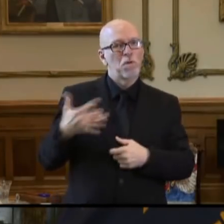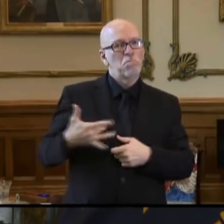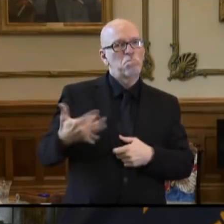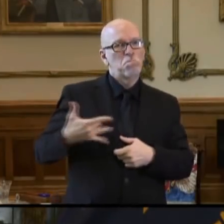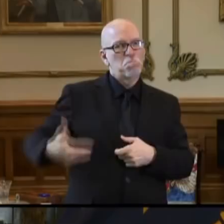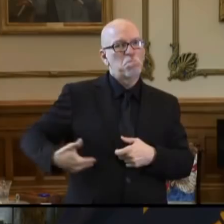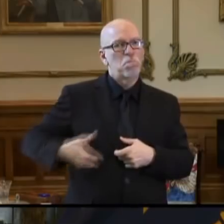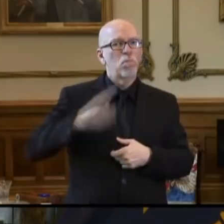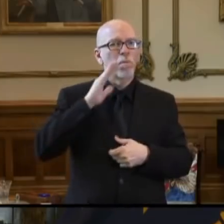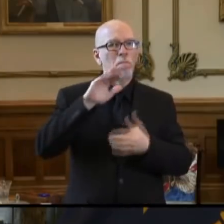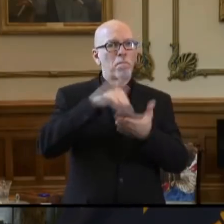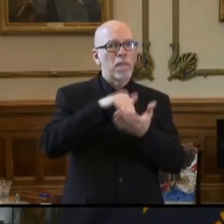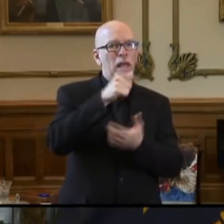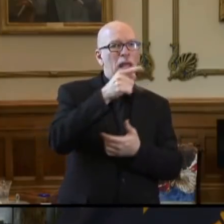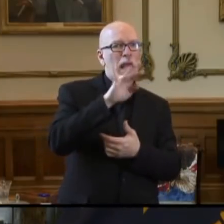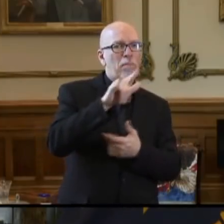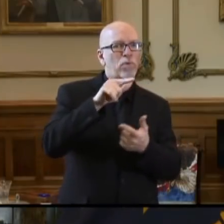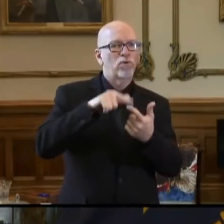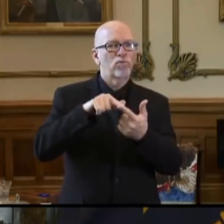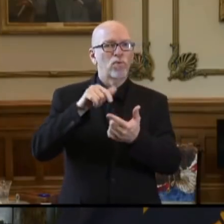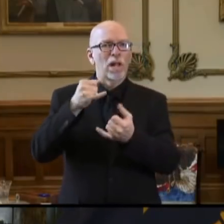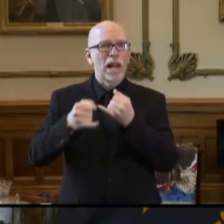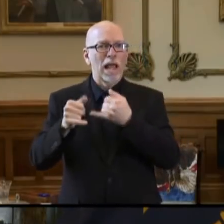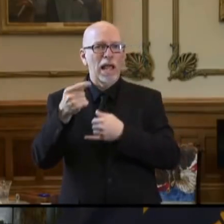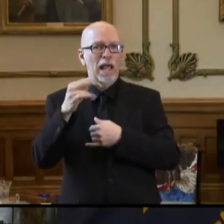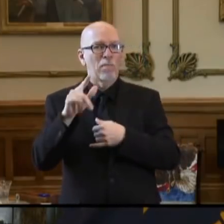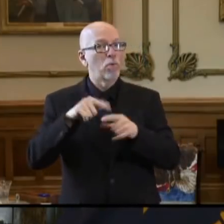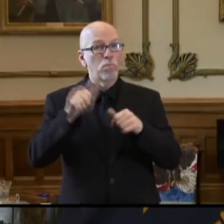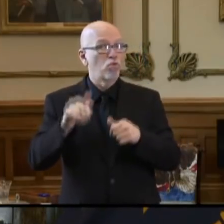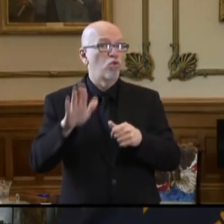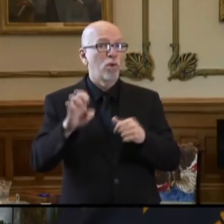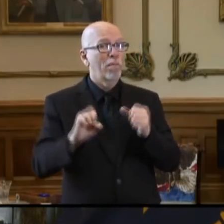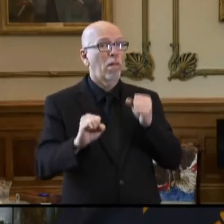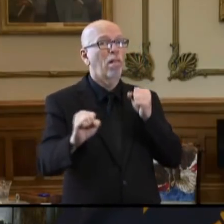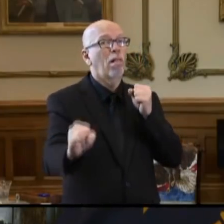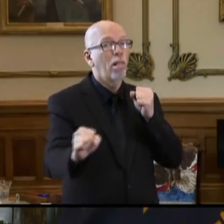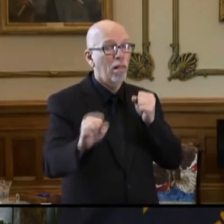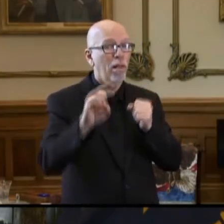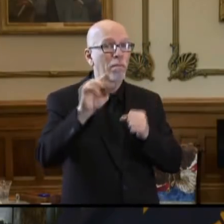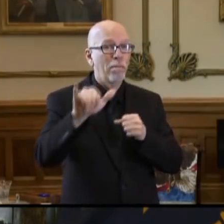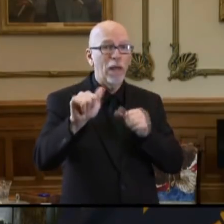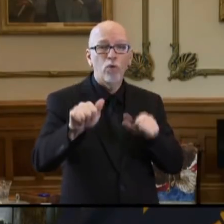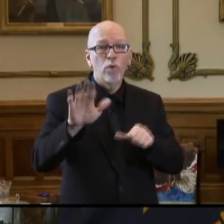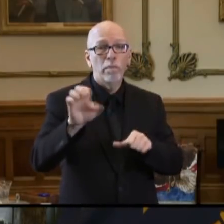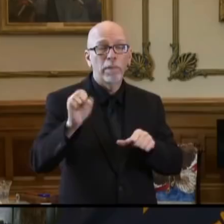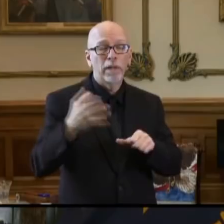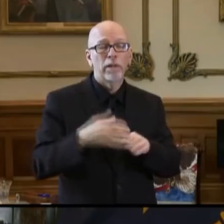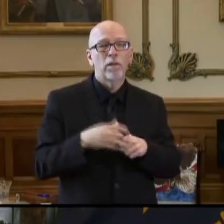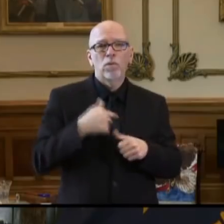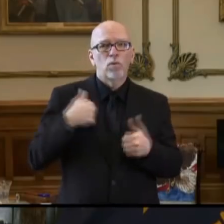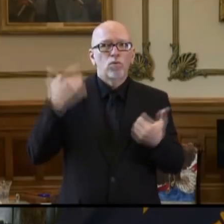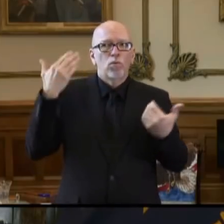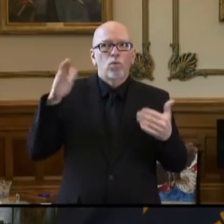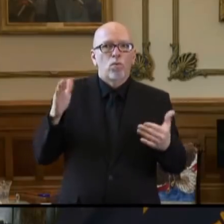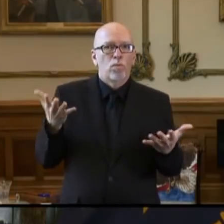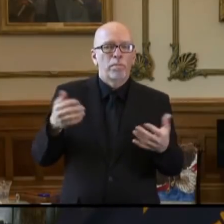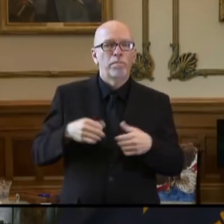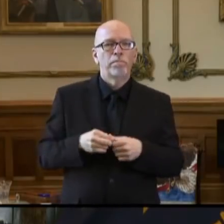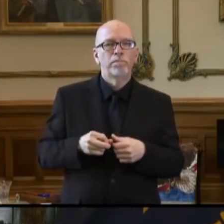MODEL IS ONLY AS GOOD AS THOSE DIFFERENT VARIABLES THAT ARE FED INTO IT. WE FEEL LIKE THE SURGE WILL PROBABLY BE MID-APRIL TO TO LATE APRIL BUT